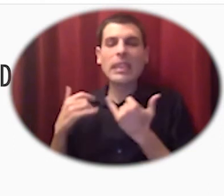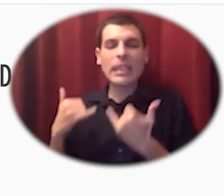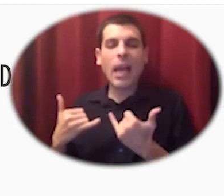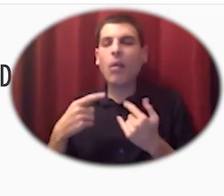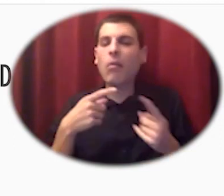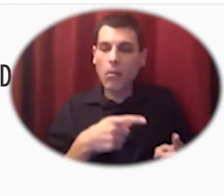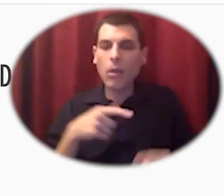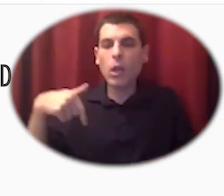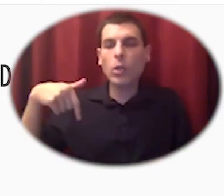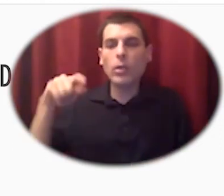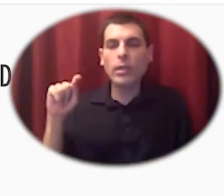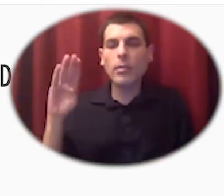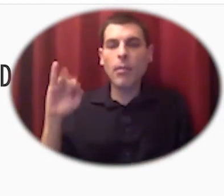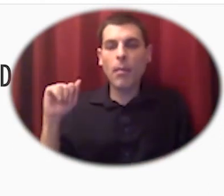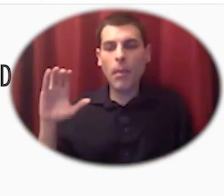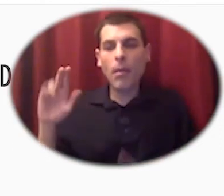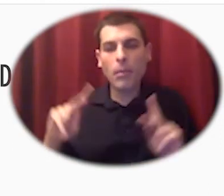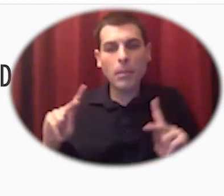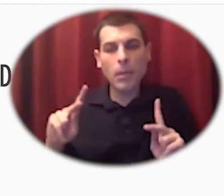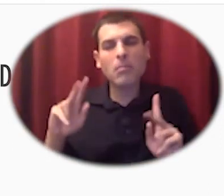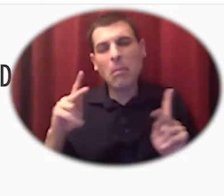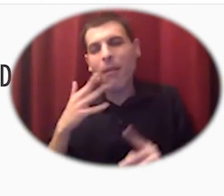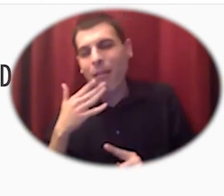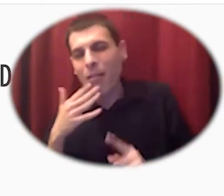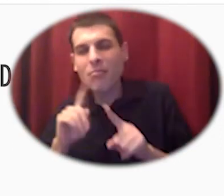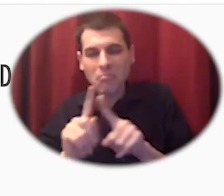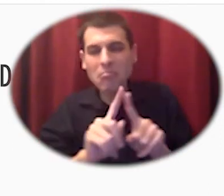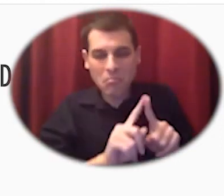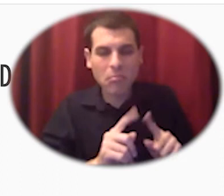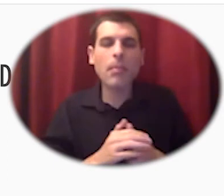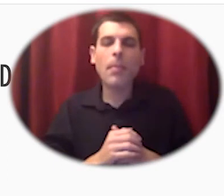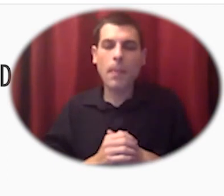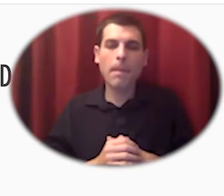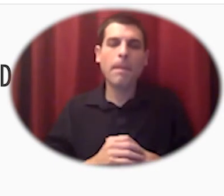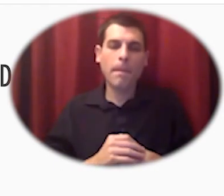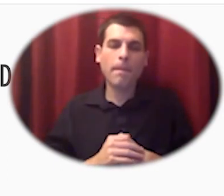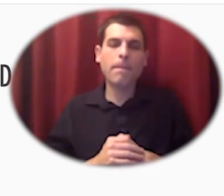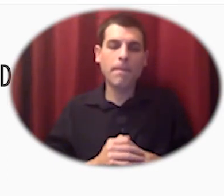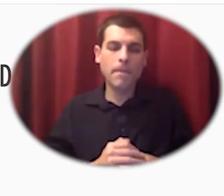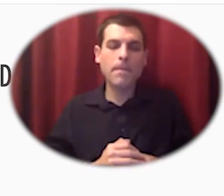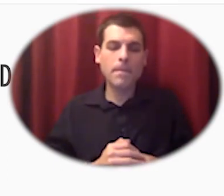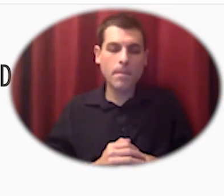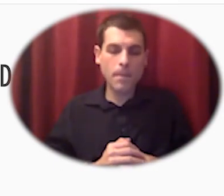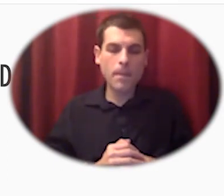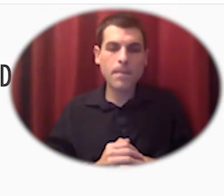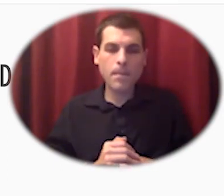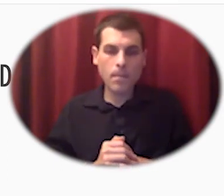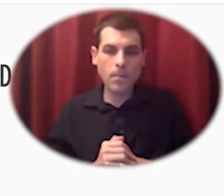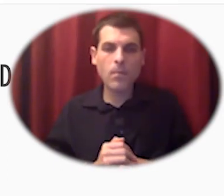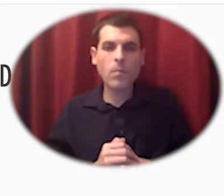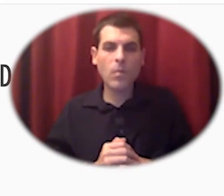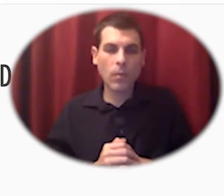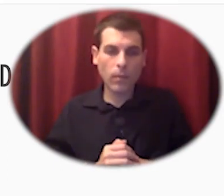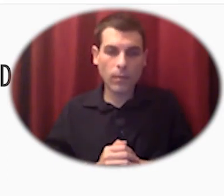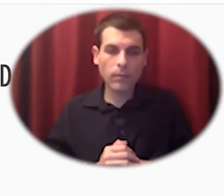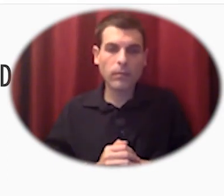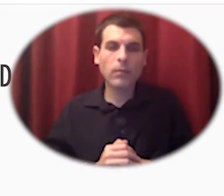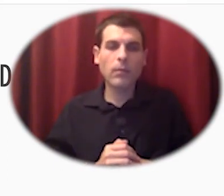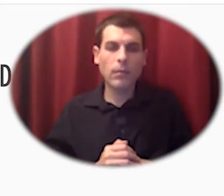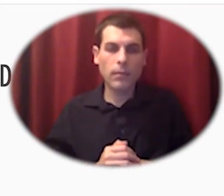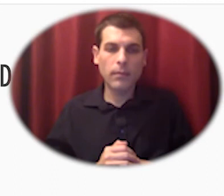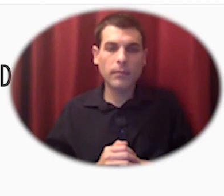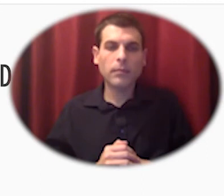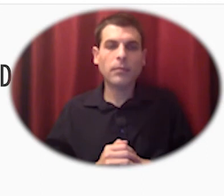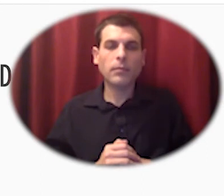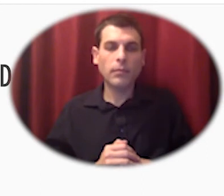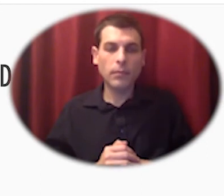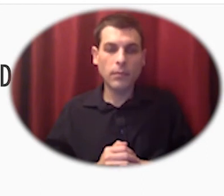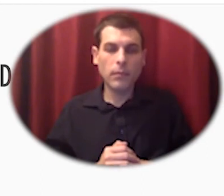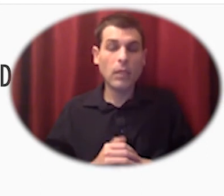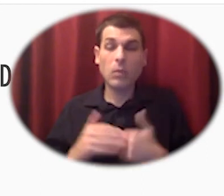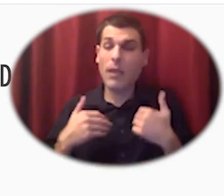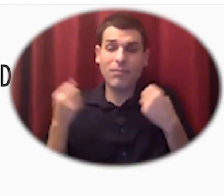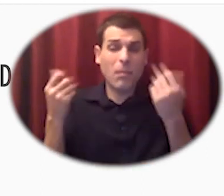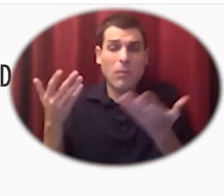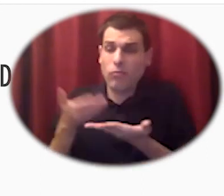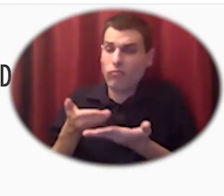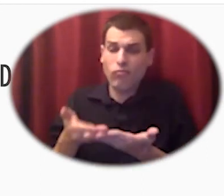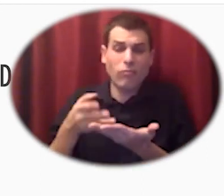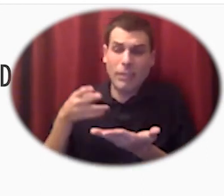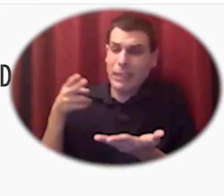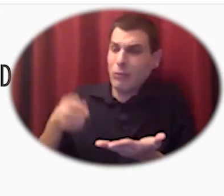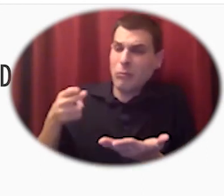communities with so many learnings from previous examples and Chris Newman